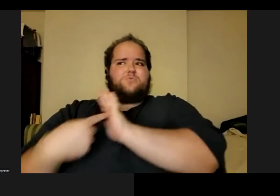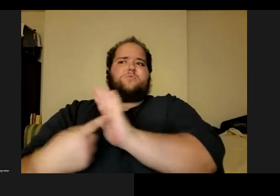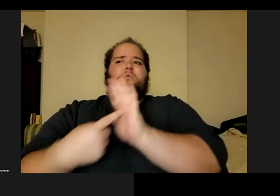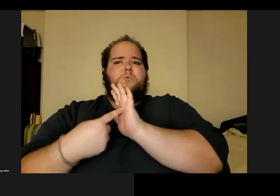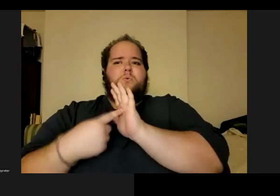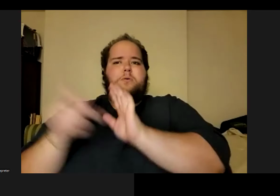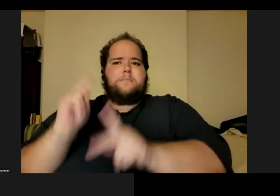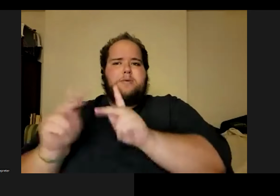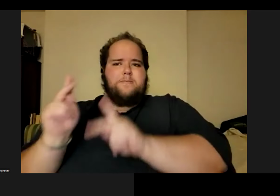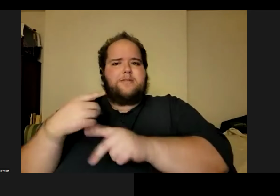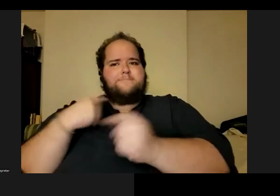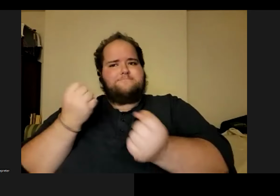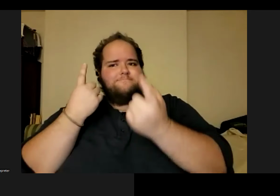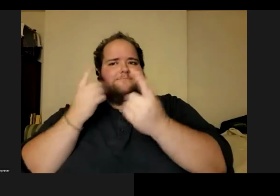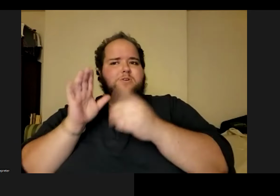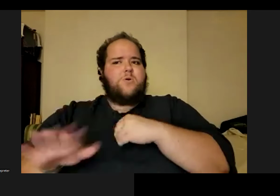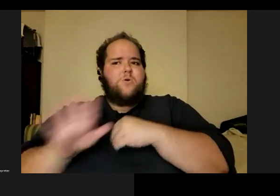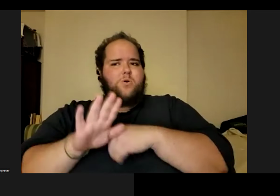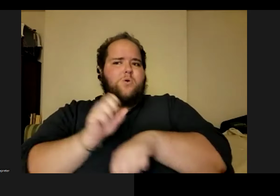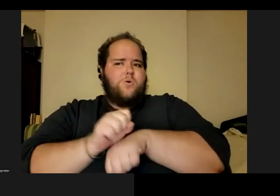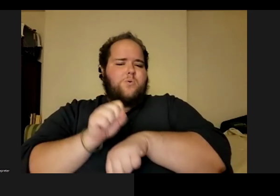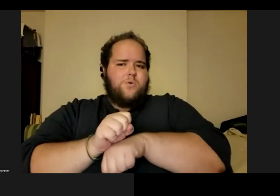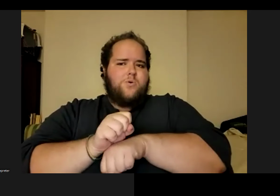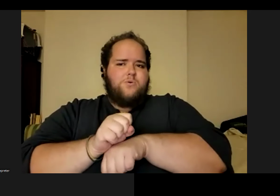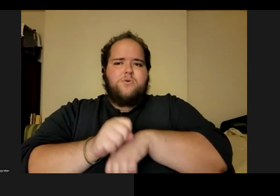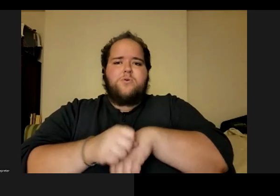understand like the stuff that you're doing. So a lot of times like when I've been asked